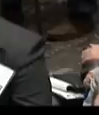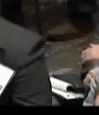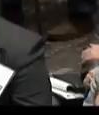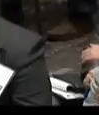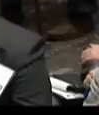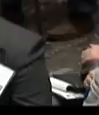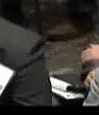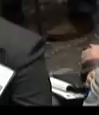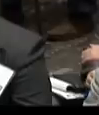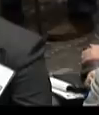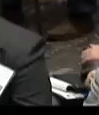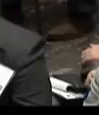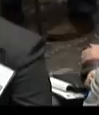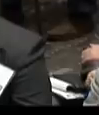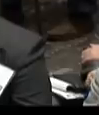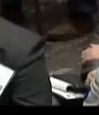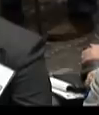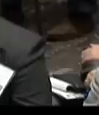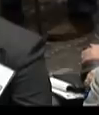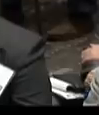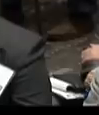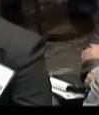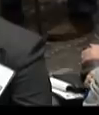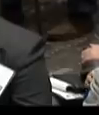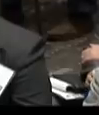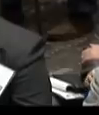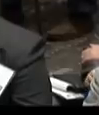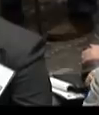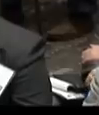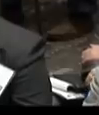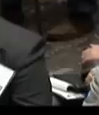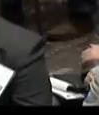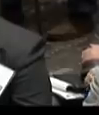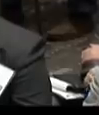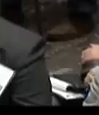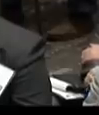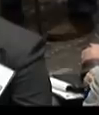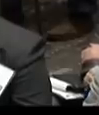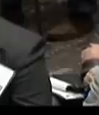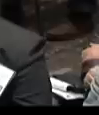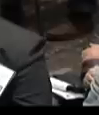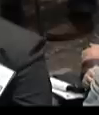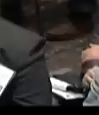CONSERVATION AND THOSE TYPES OF THINGS THAT ARE SUSTAINABLE